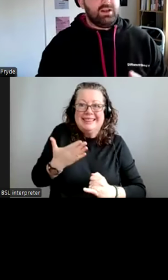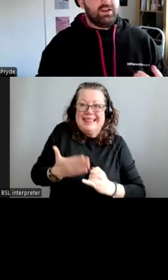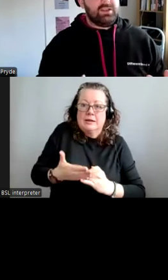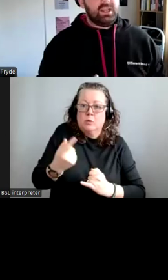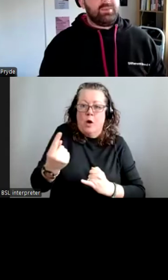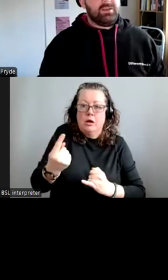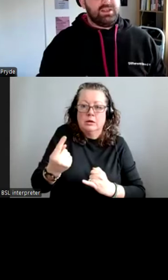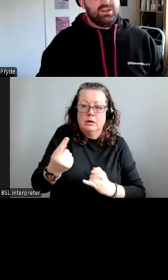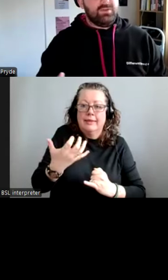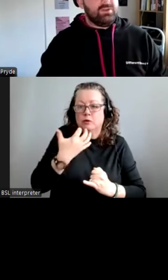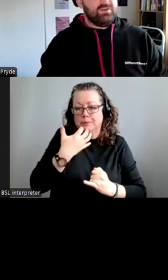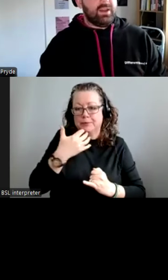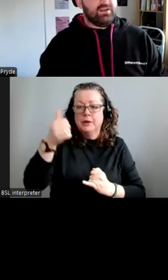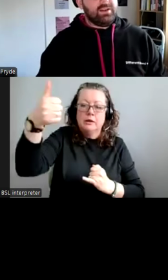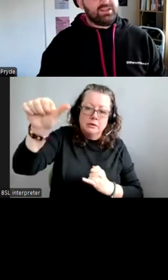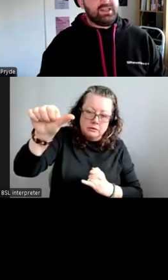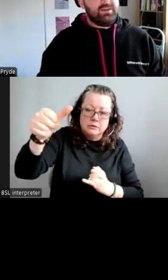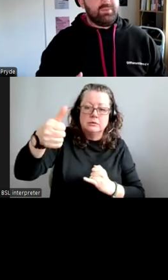they're going to have to step into each view event and then step